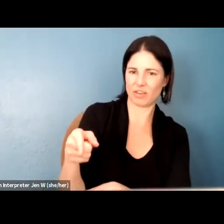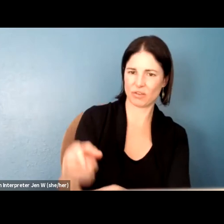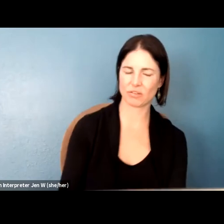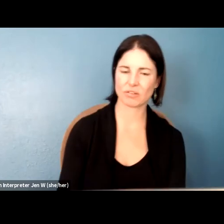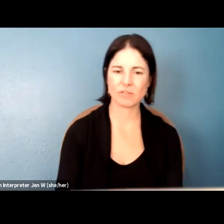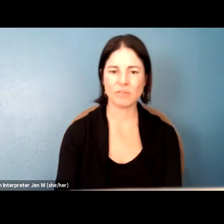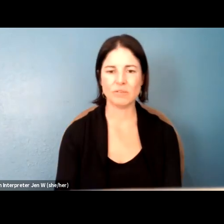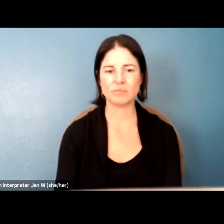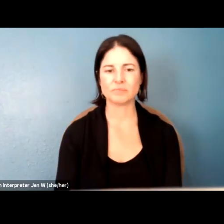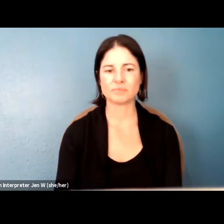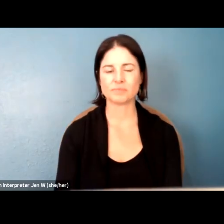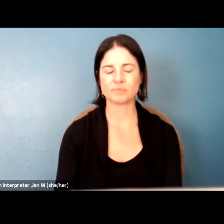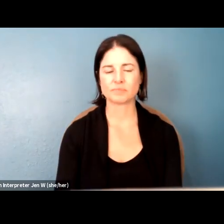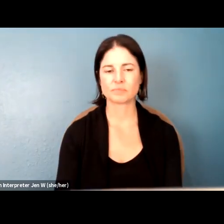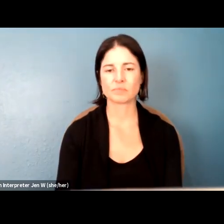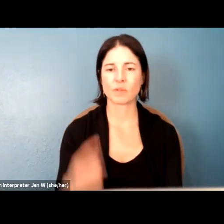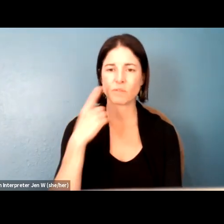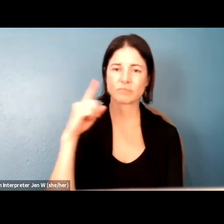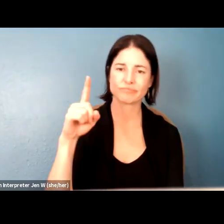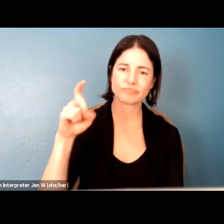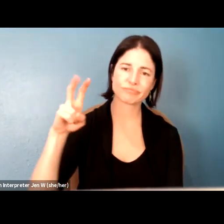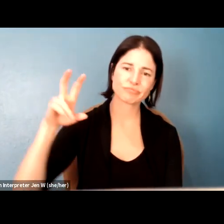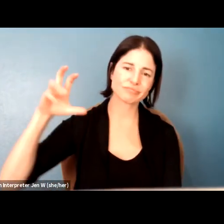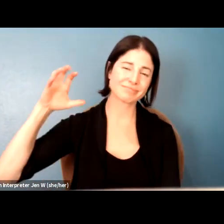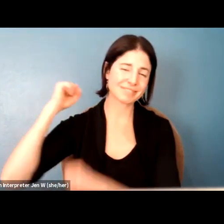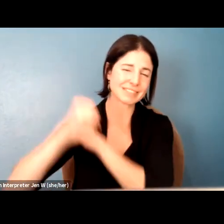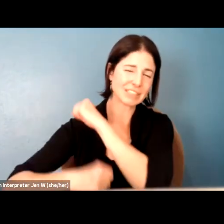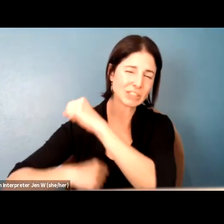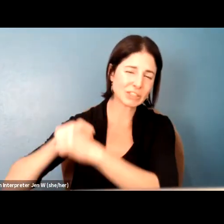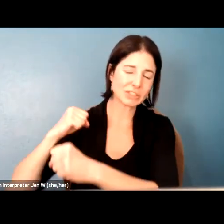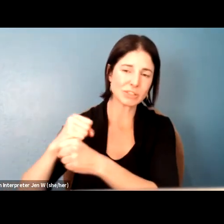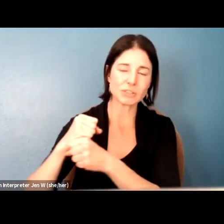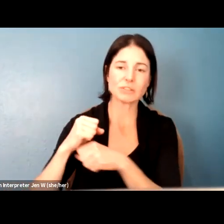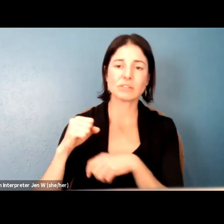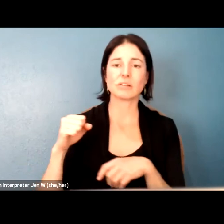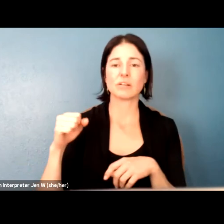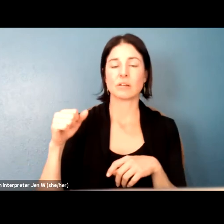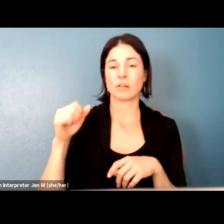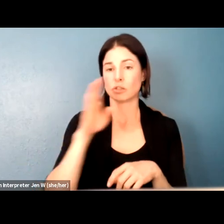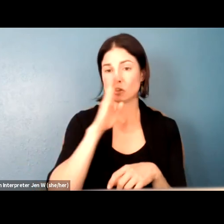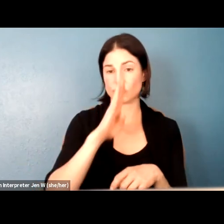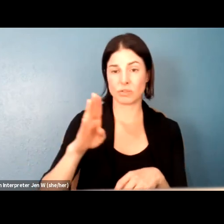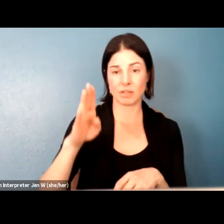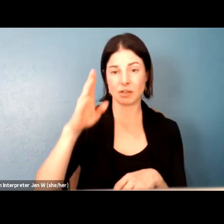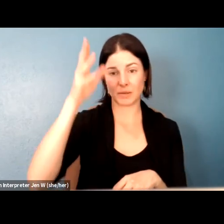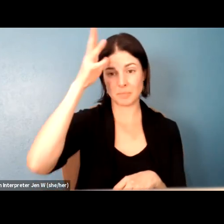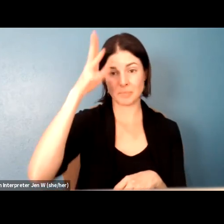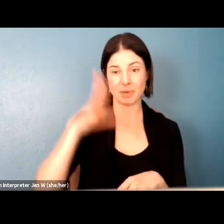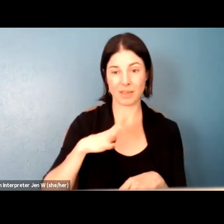centuries, hetero patriarchy hetero patriarchy excuse me has